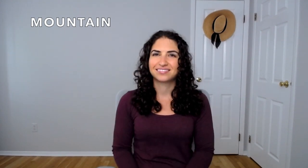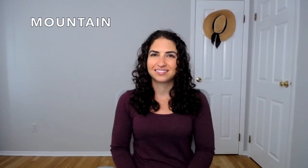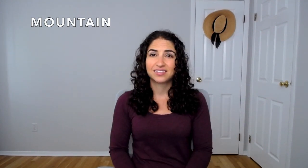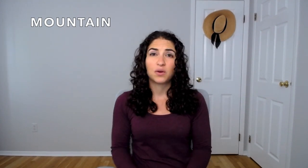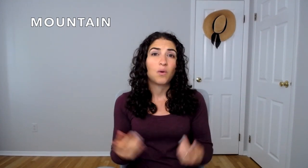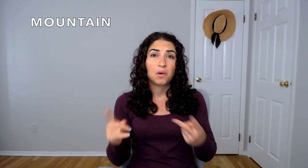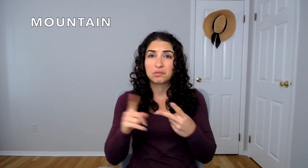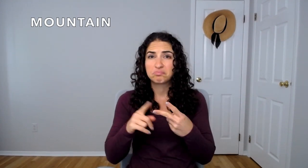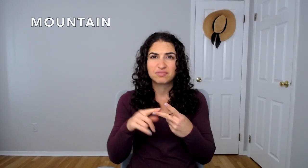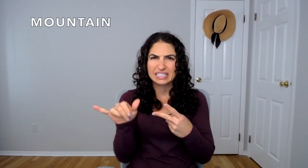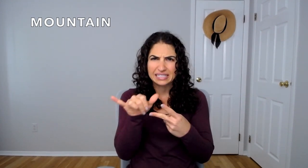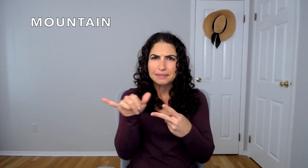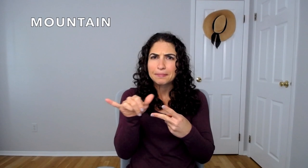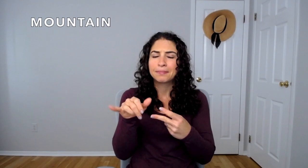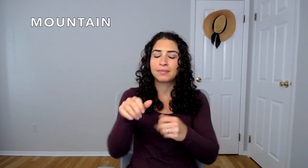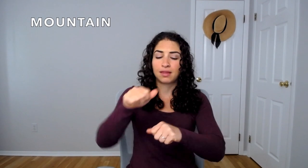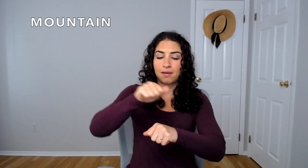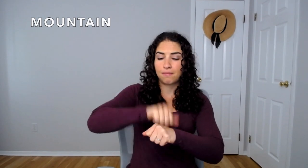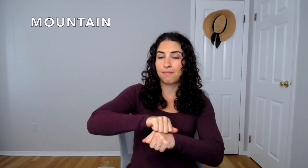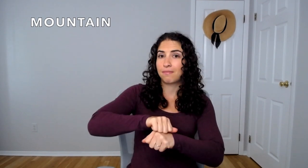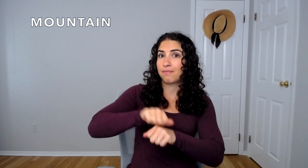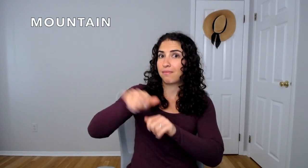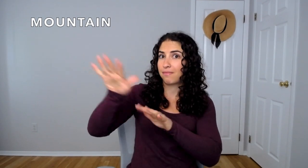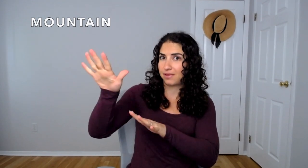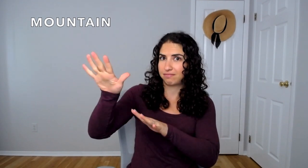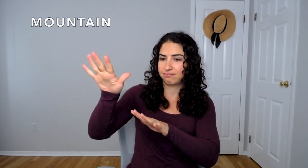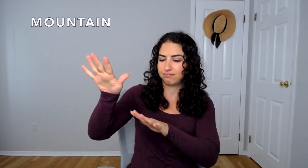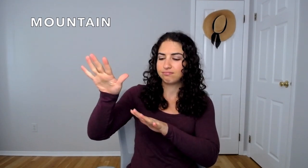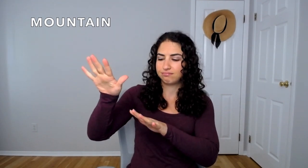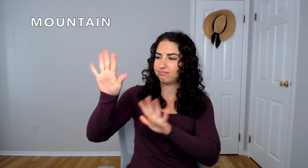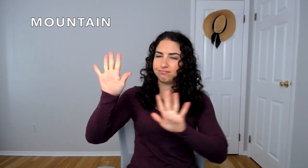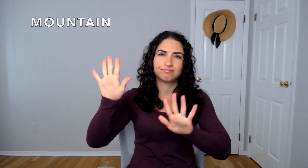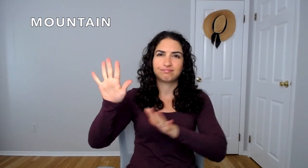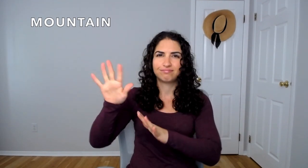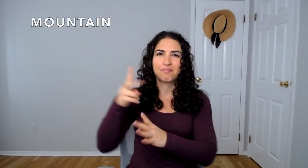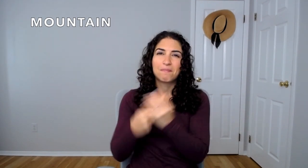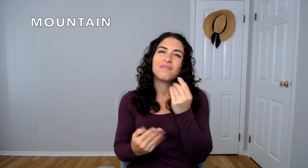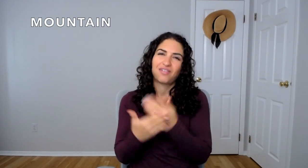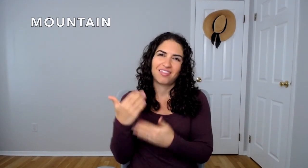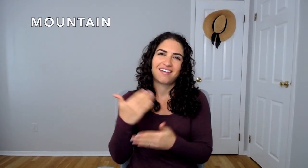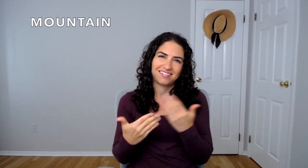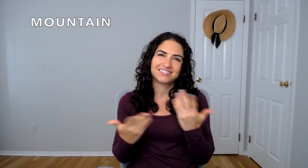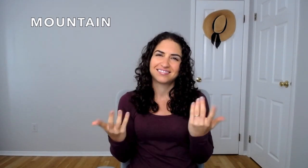Or similar: MOUNTAIN, with both hands.